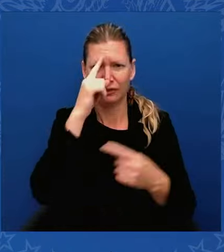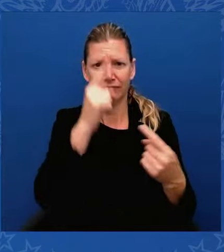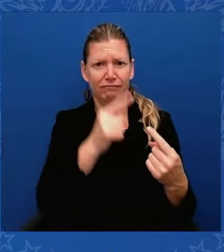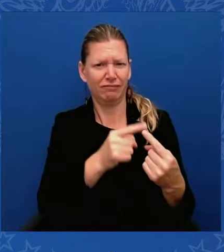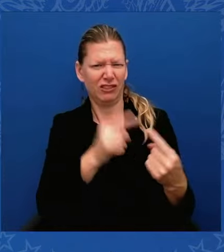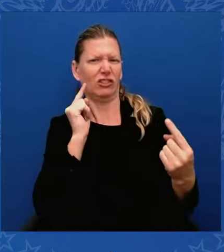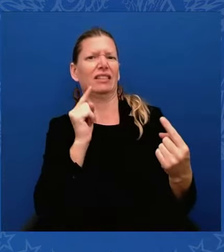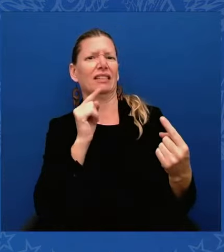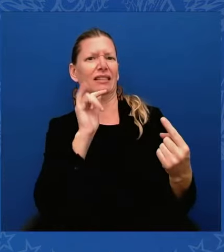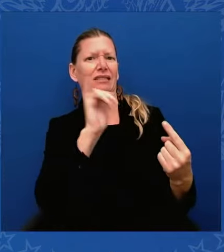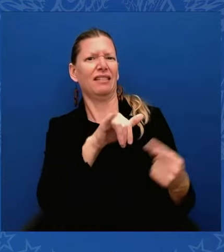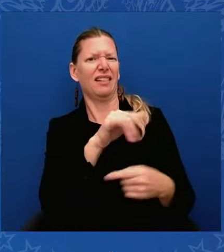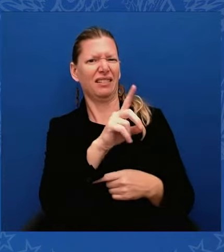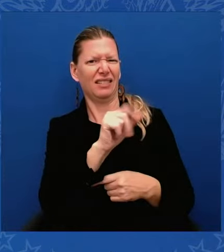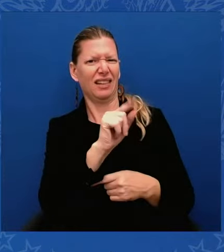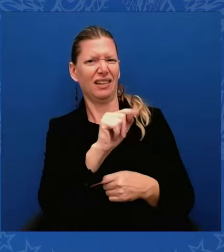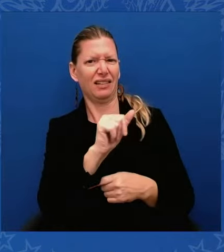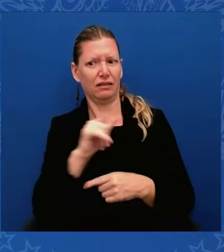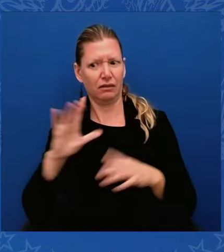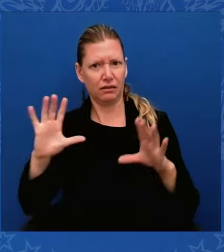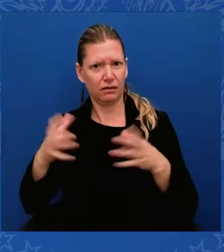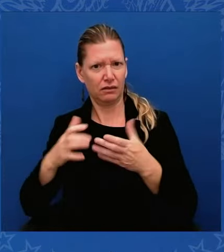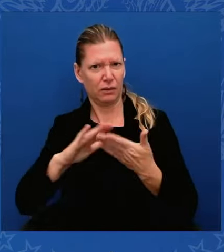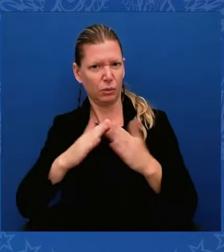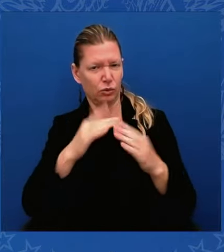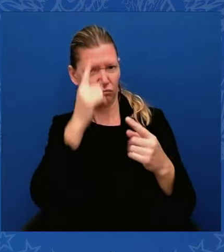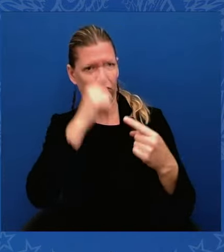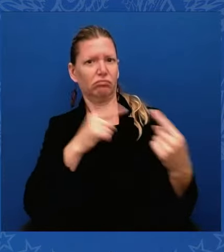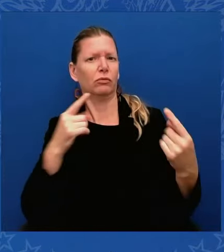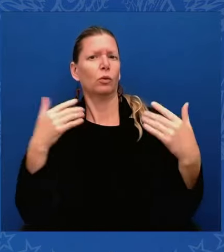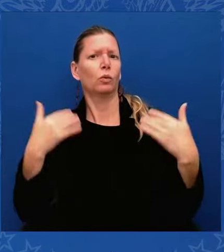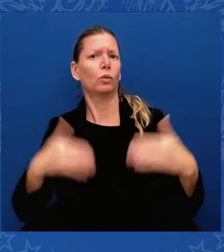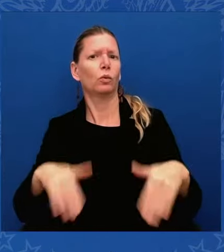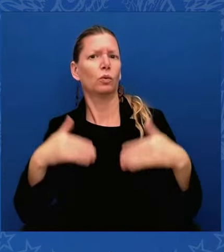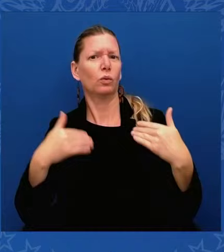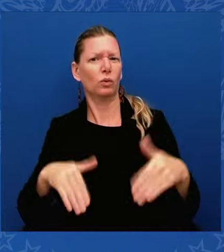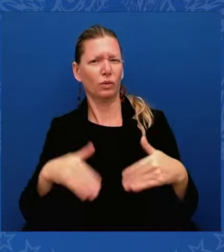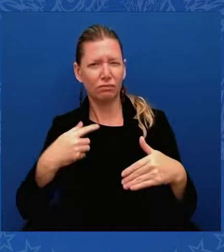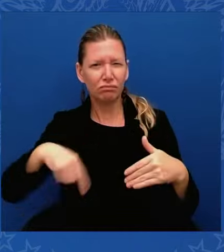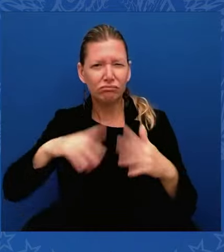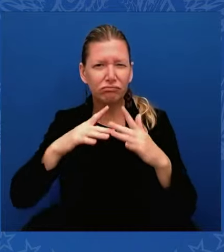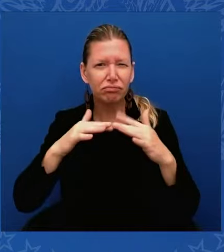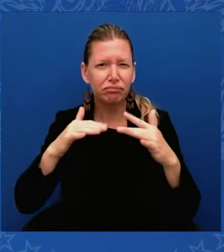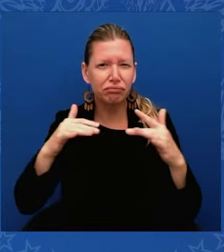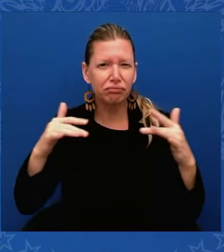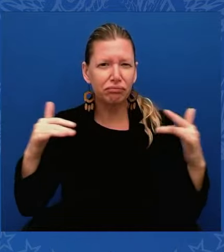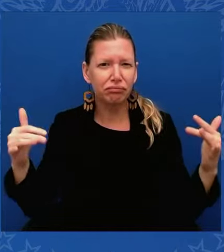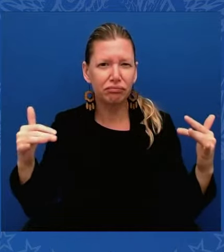After all, if our government doesn't really see a difference between Korean-Americans distinctly from Filipino Americans.